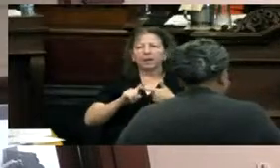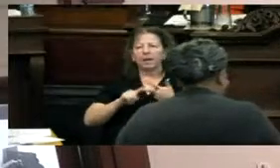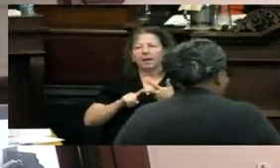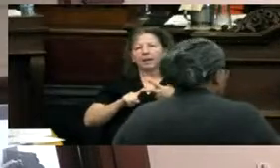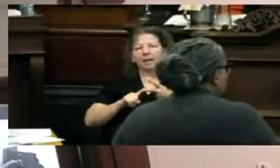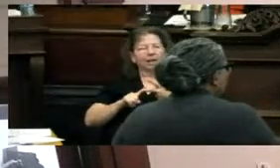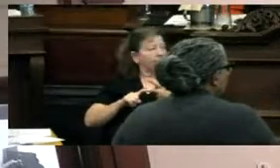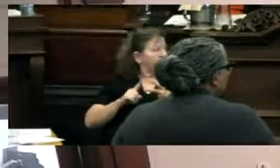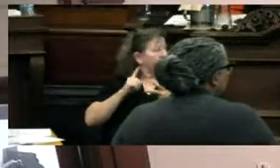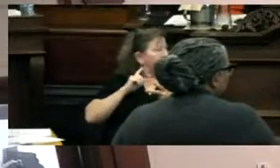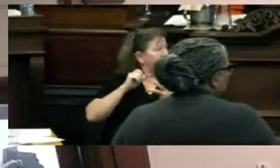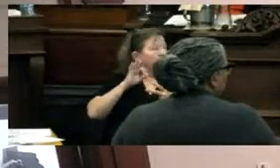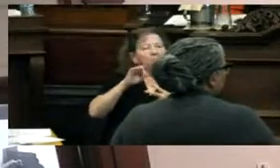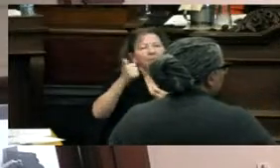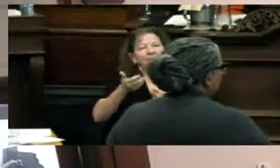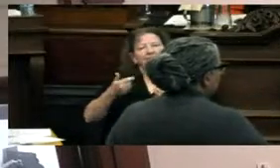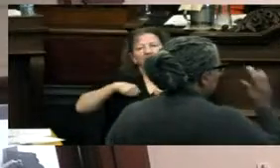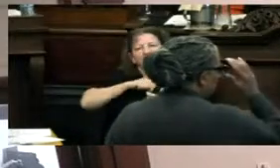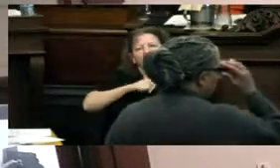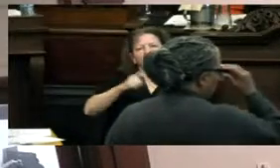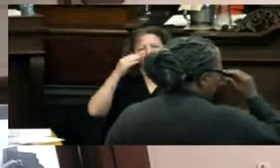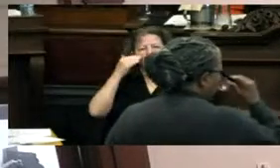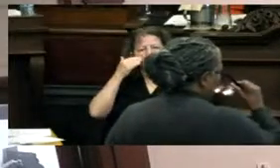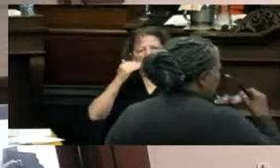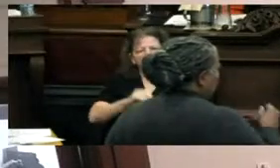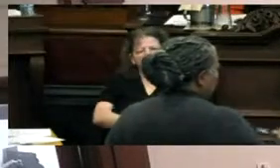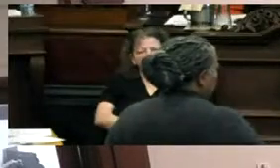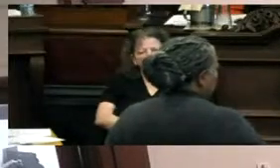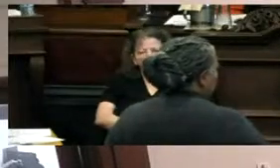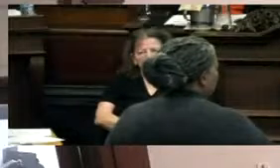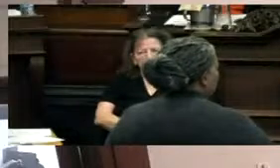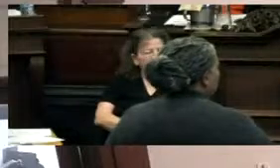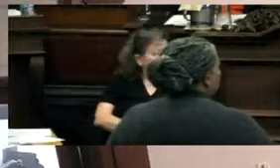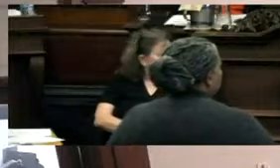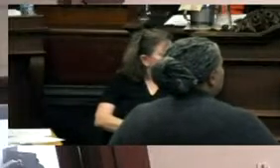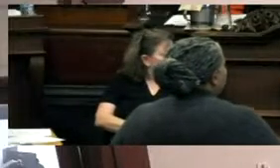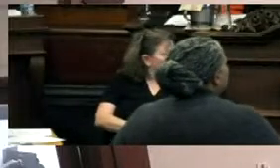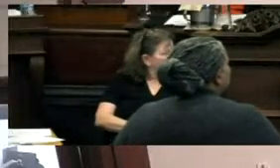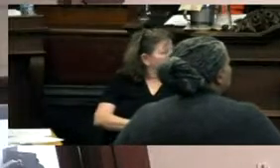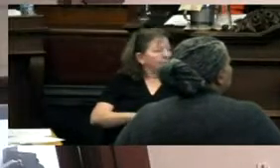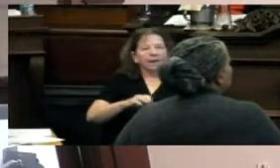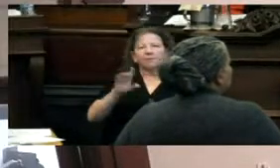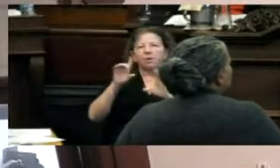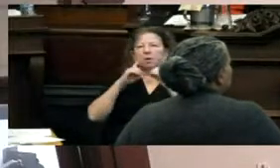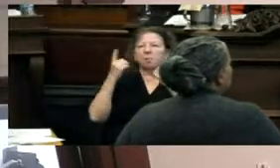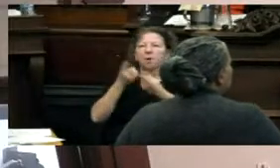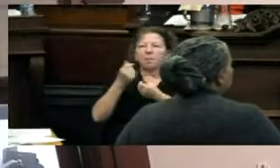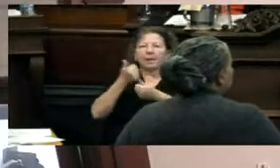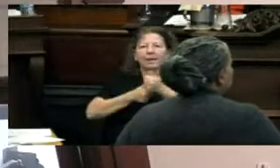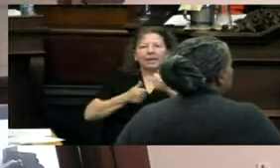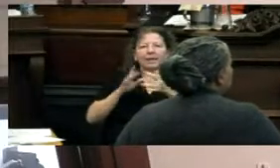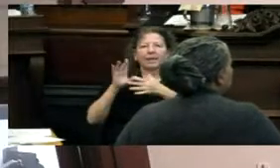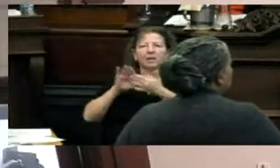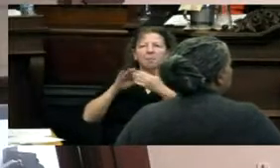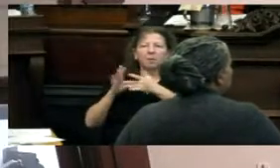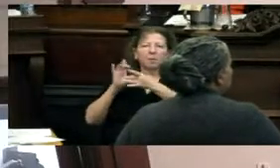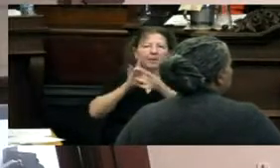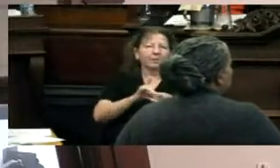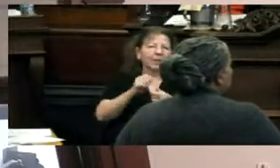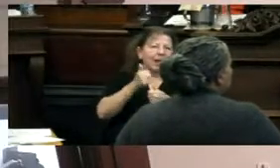current events or information that's relevant to the department that Council should